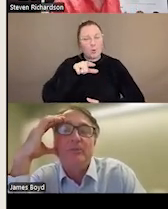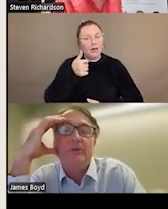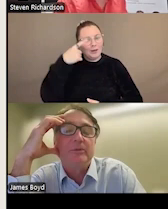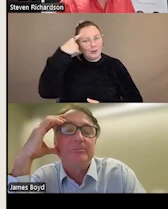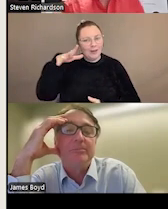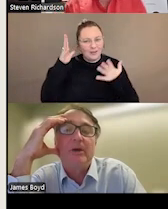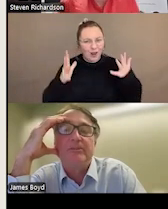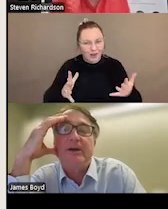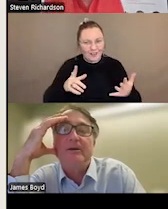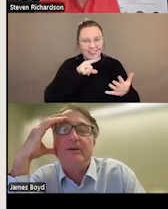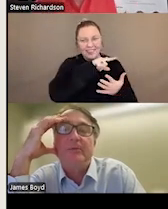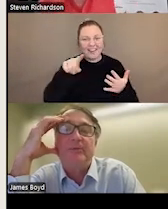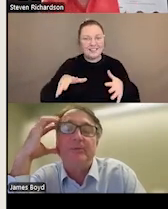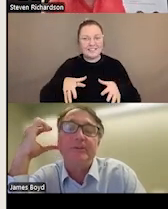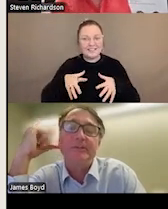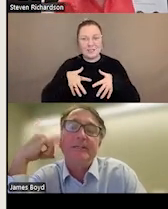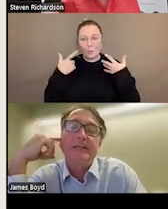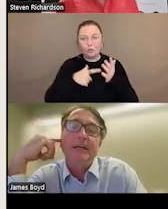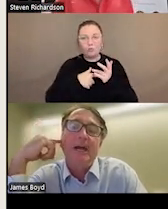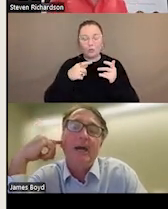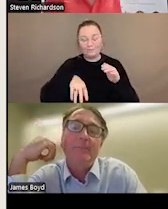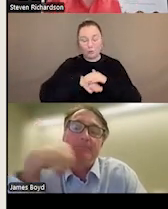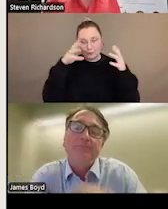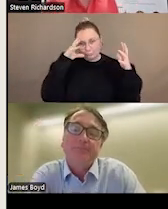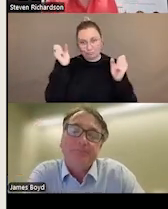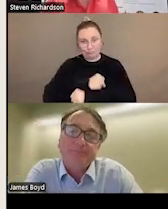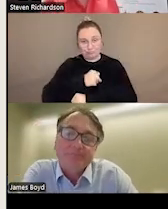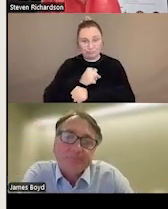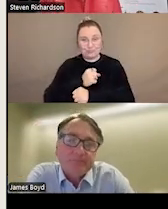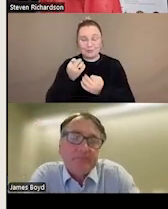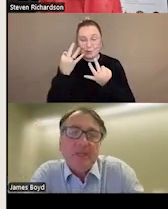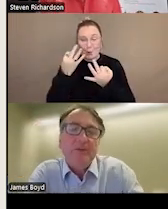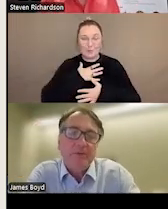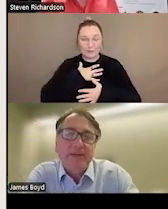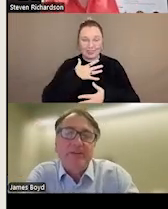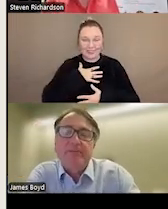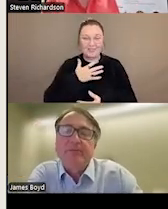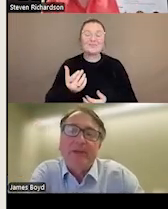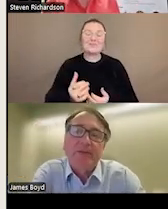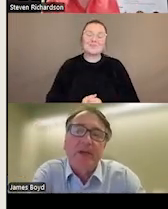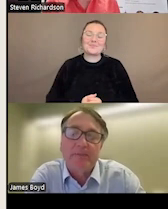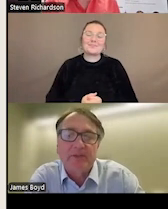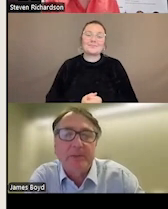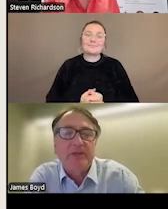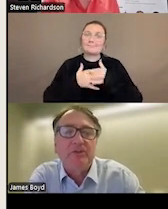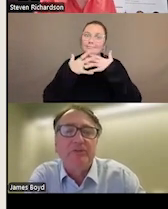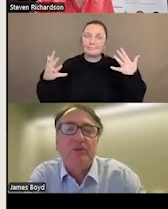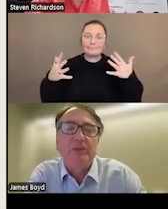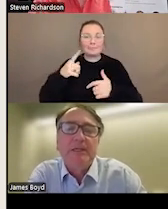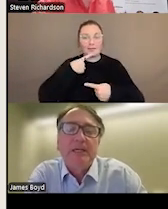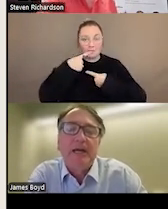want you to pass out halfway through. Tremendous information, I hope that has been useful.